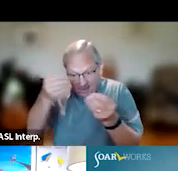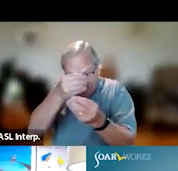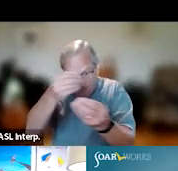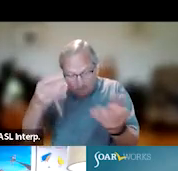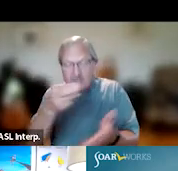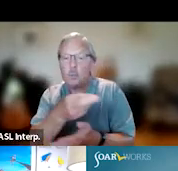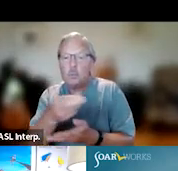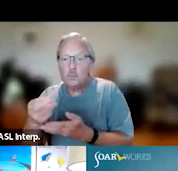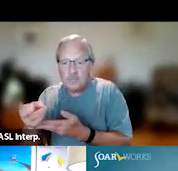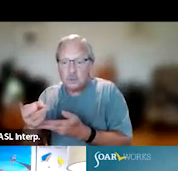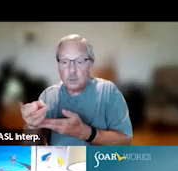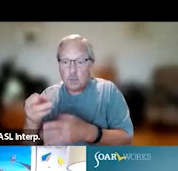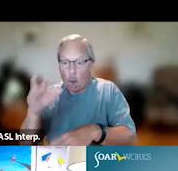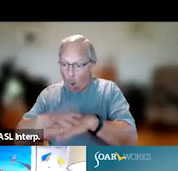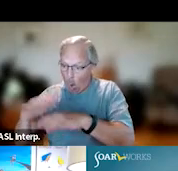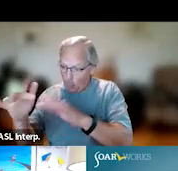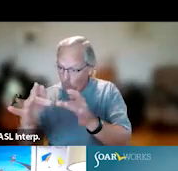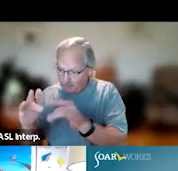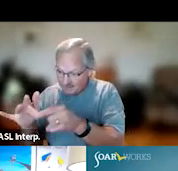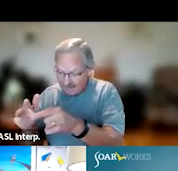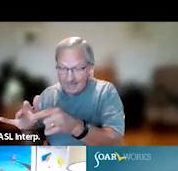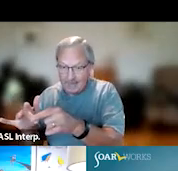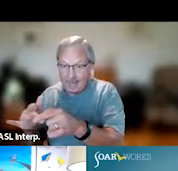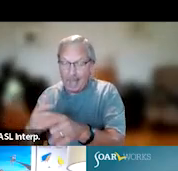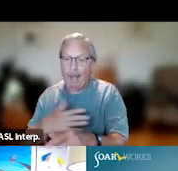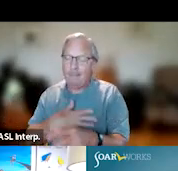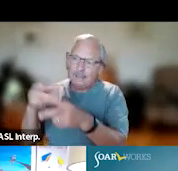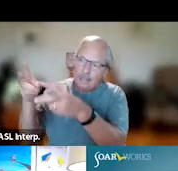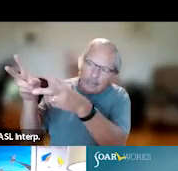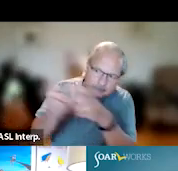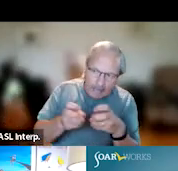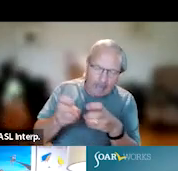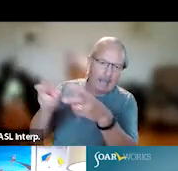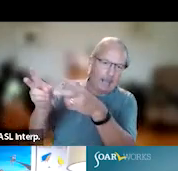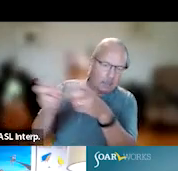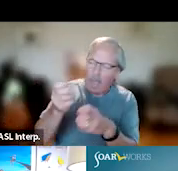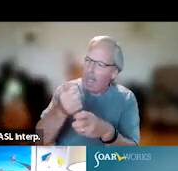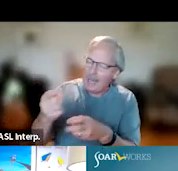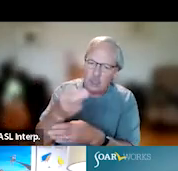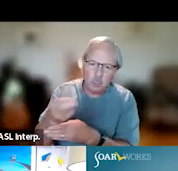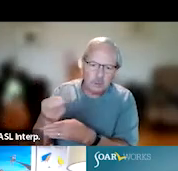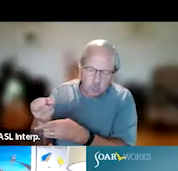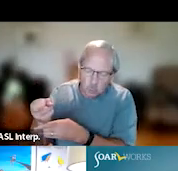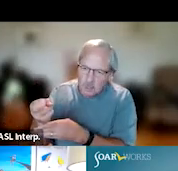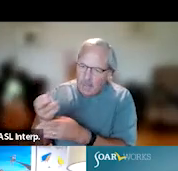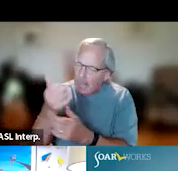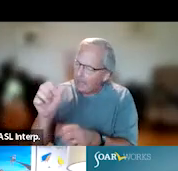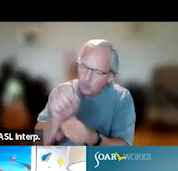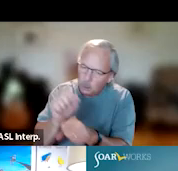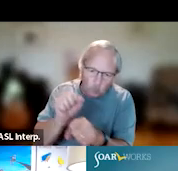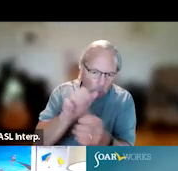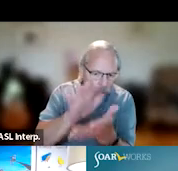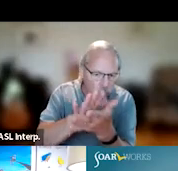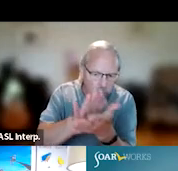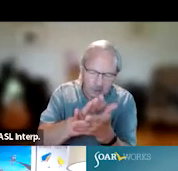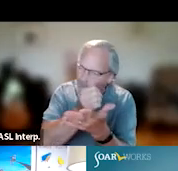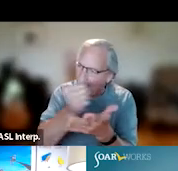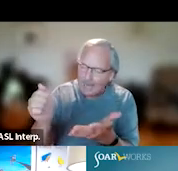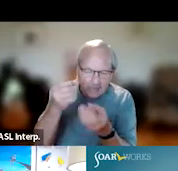on the websites, please download any resources, any worksheets, any information or materials